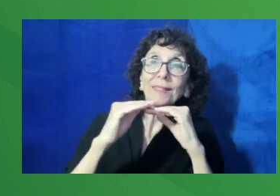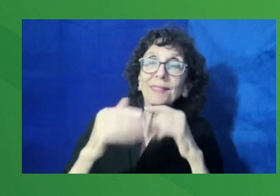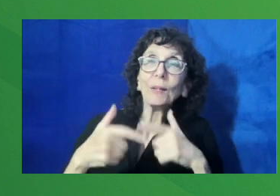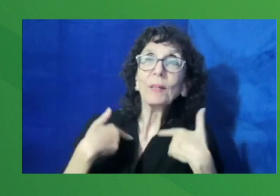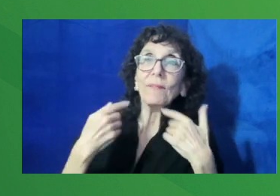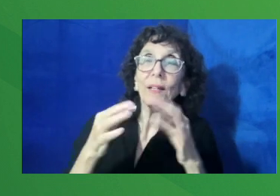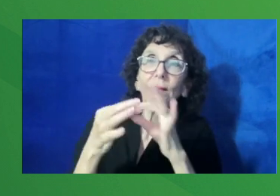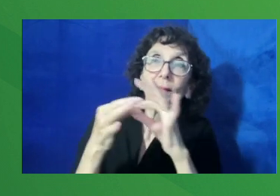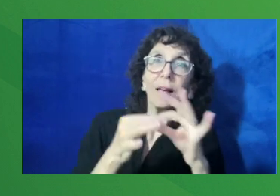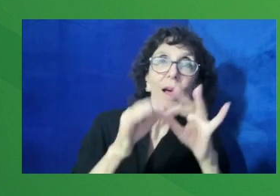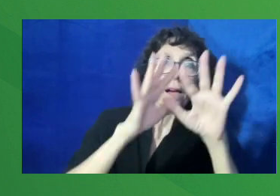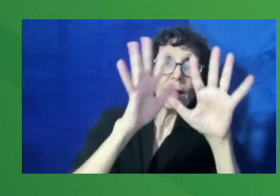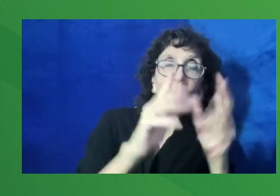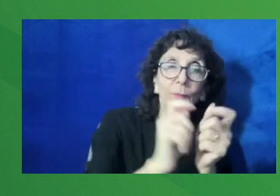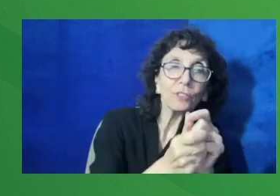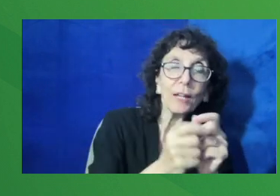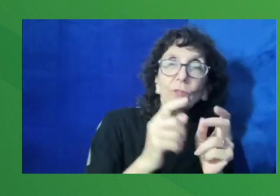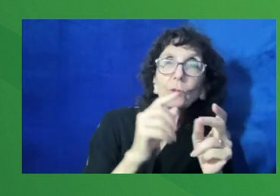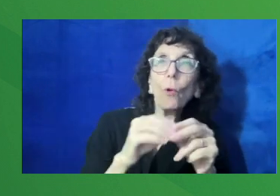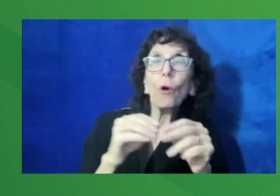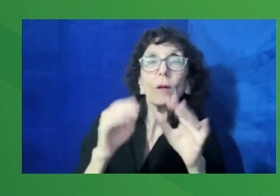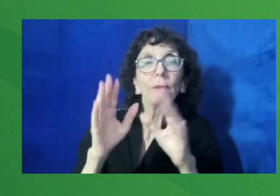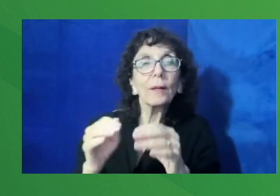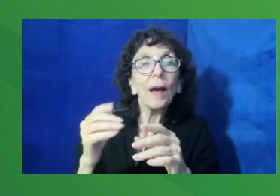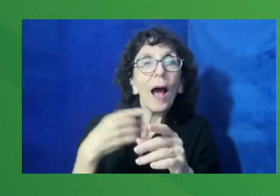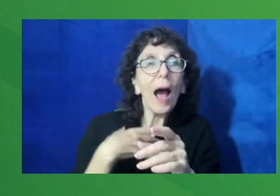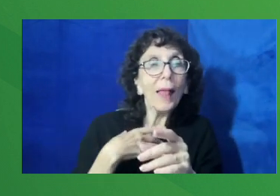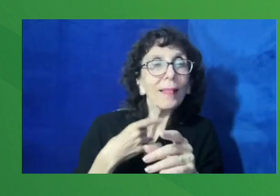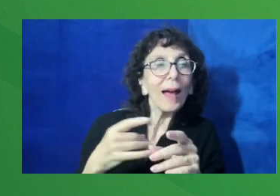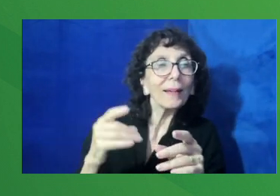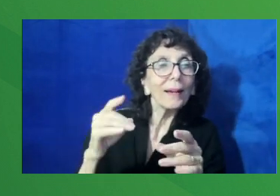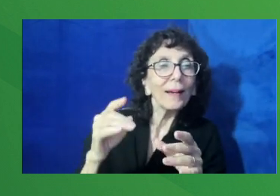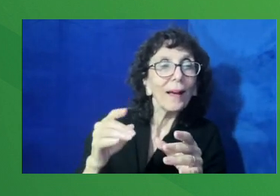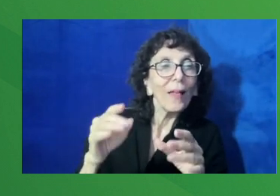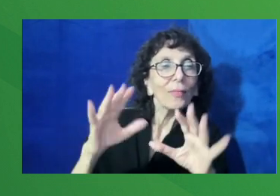sustainable living in general. Now, what I liked about the global and world history course,